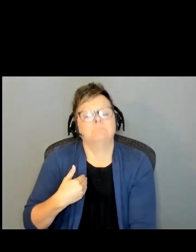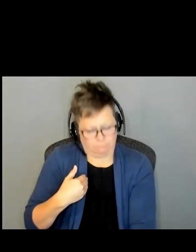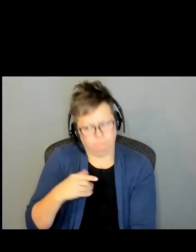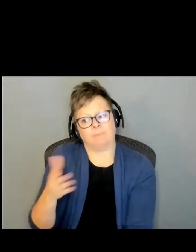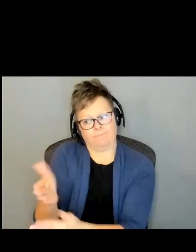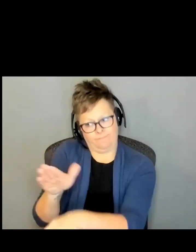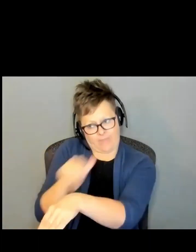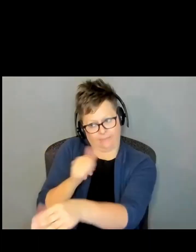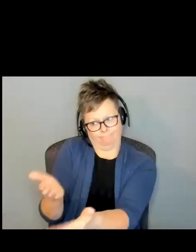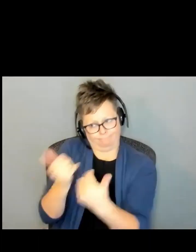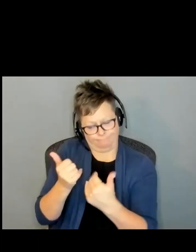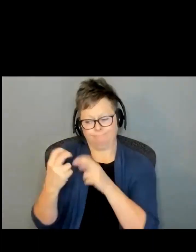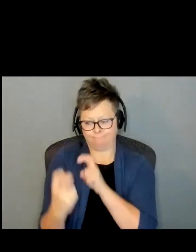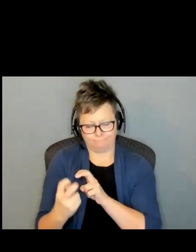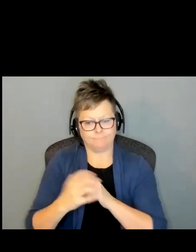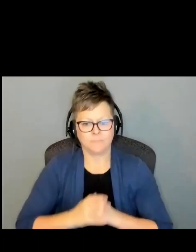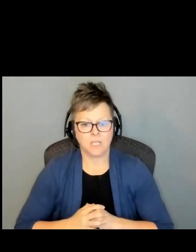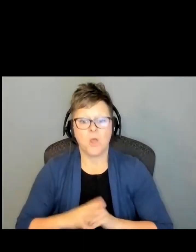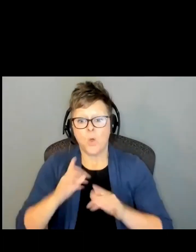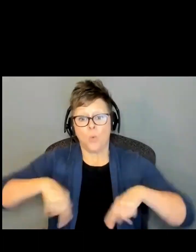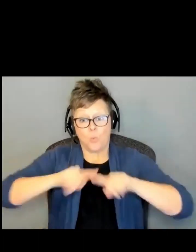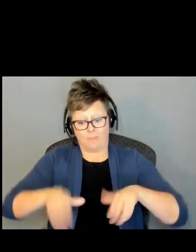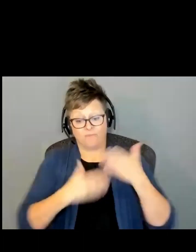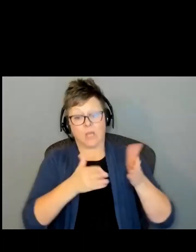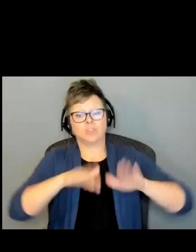We have provided childcare at some instances.